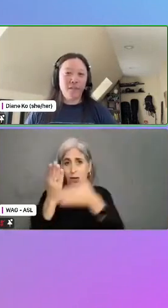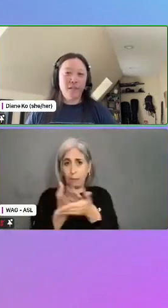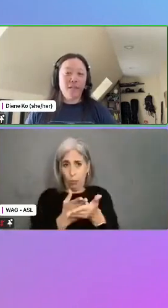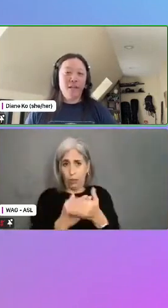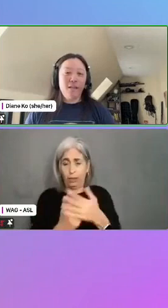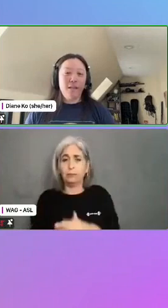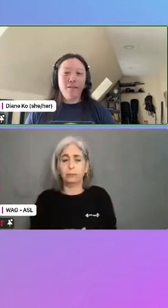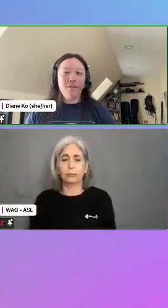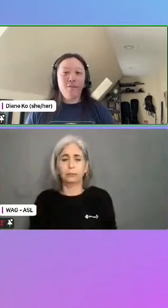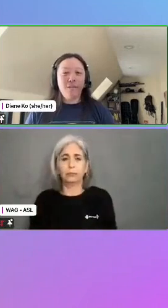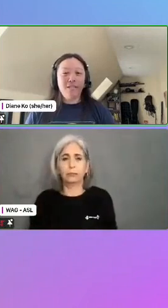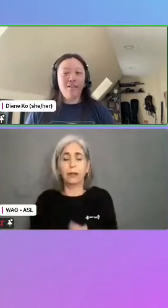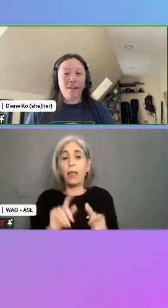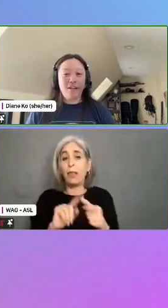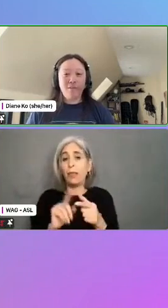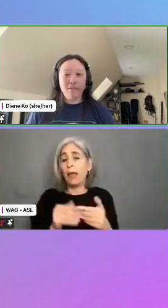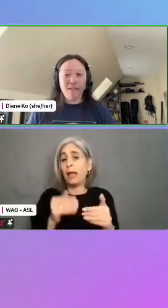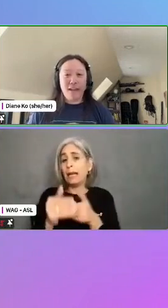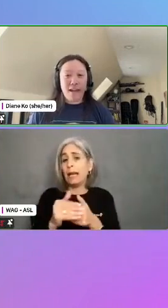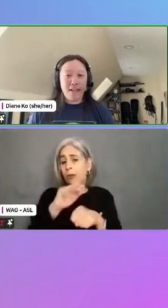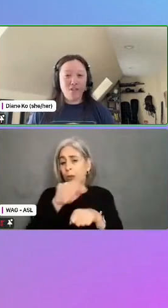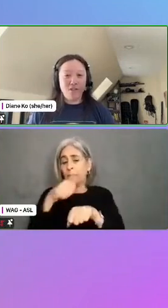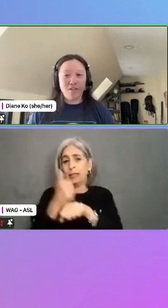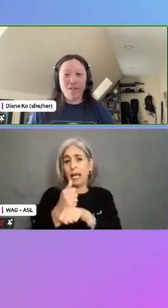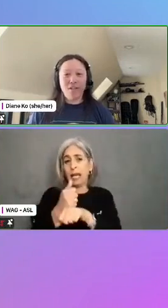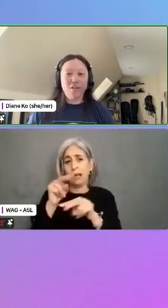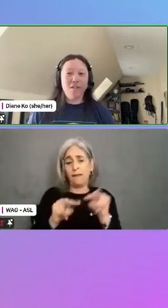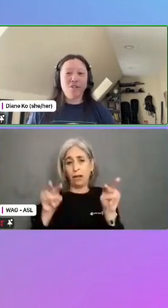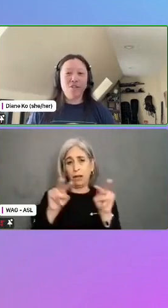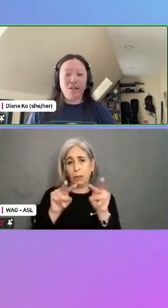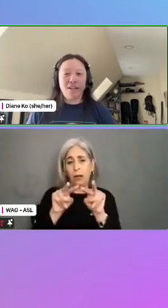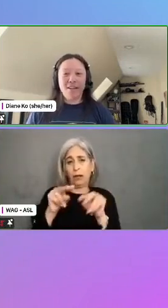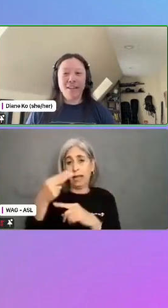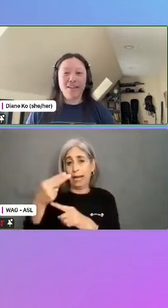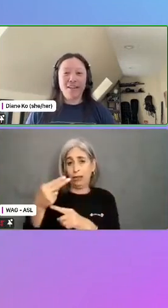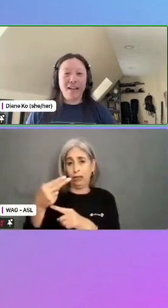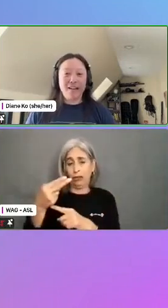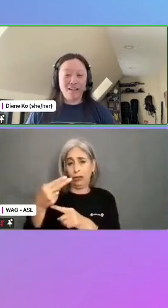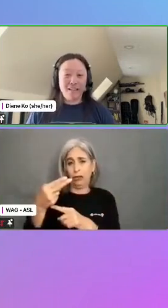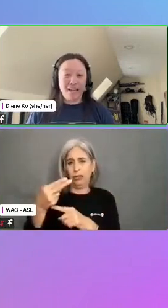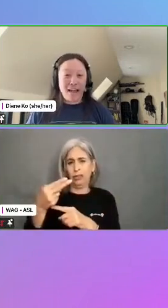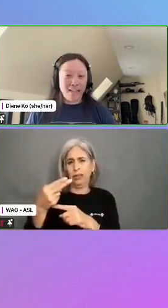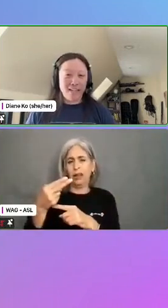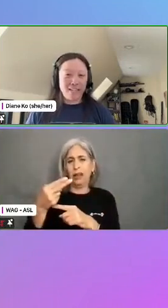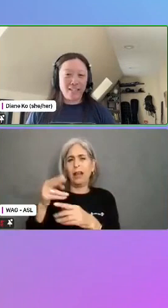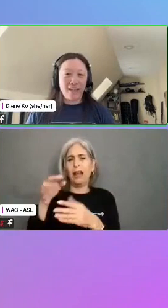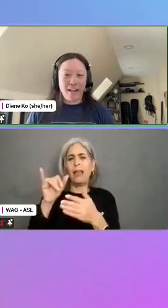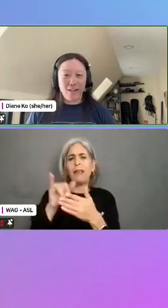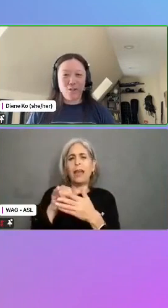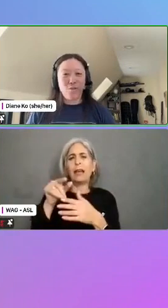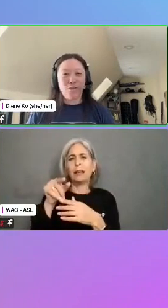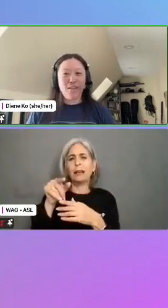gives flexibility to consumers that want to control the ID. For example, when running tests. While also